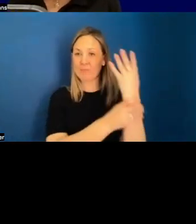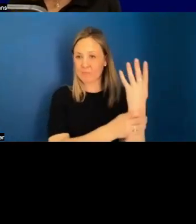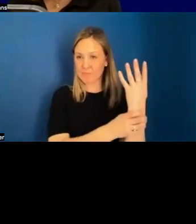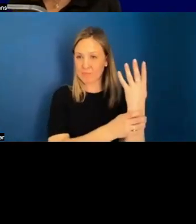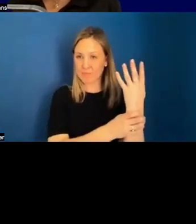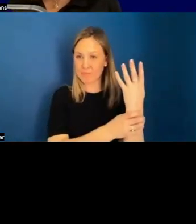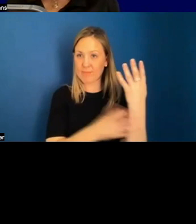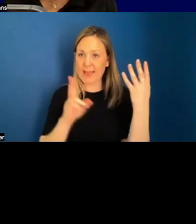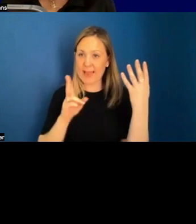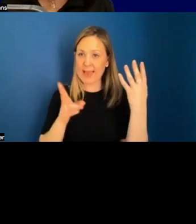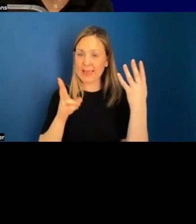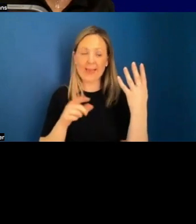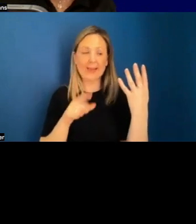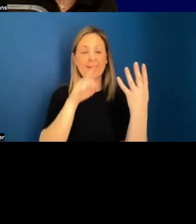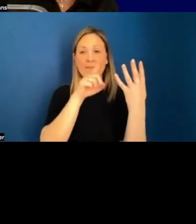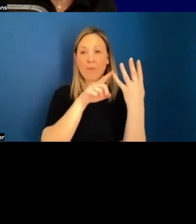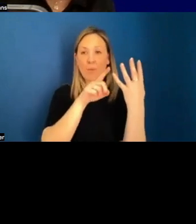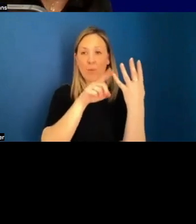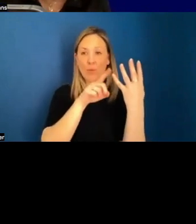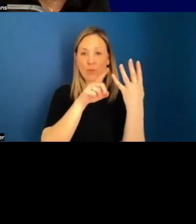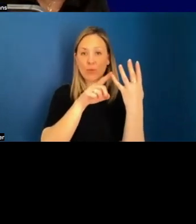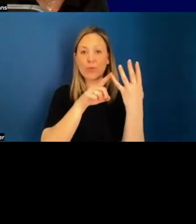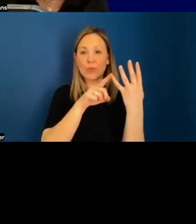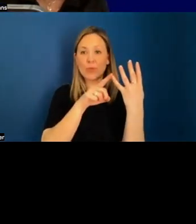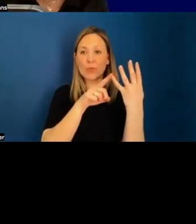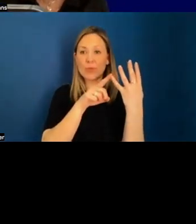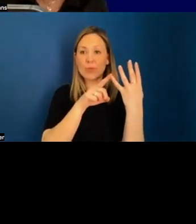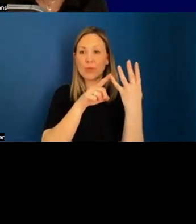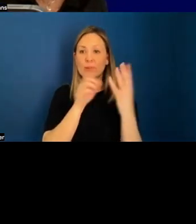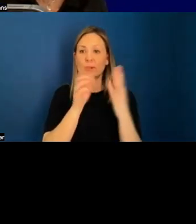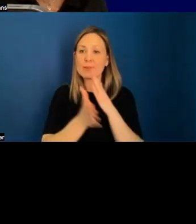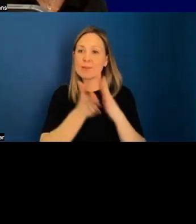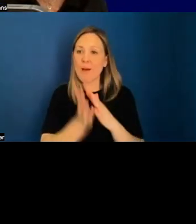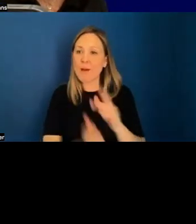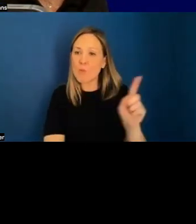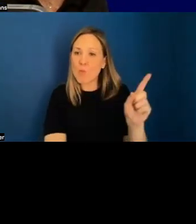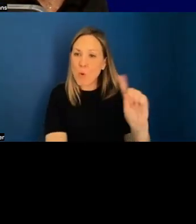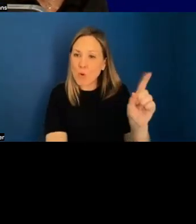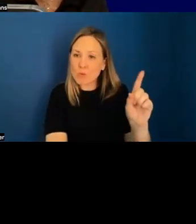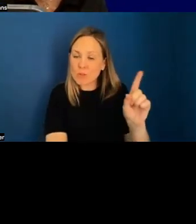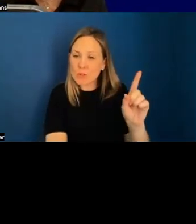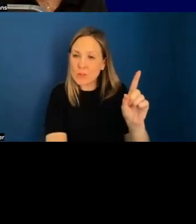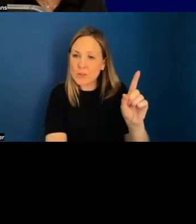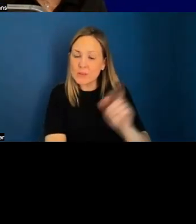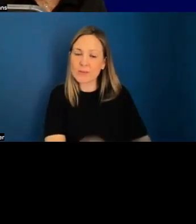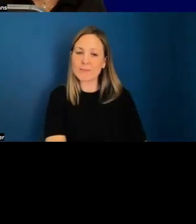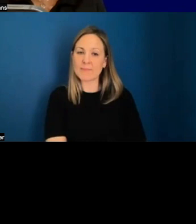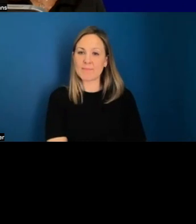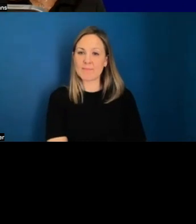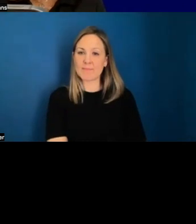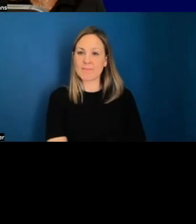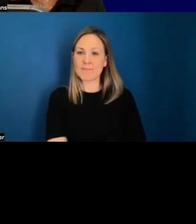and point to the fourth finger and sign “what?” The individual was then given the opportunity